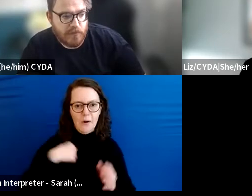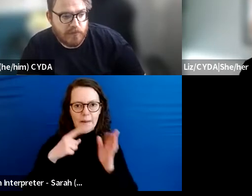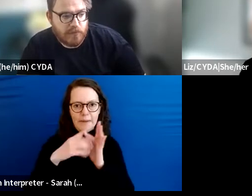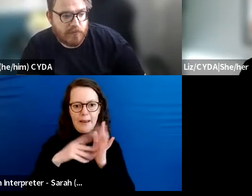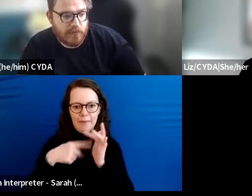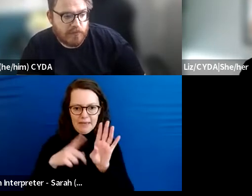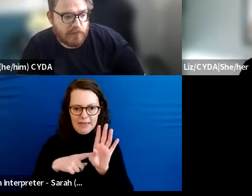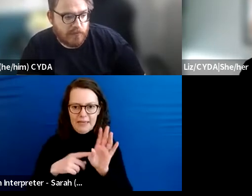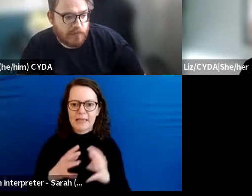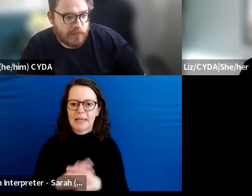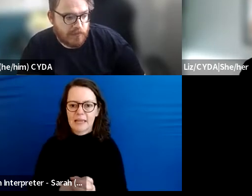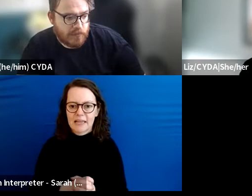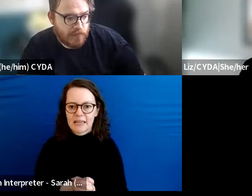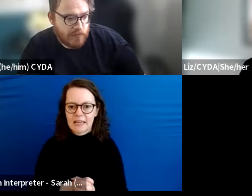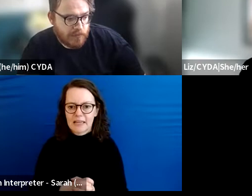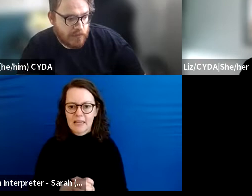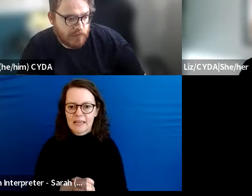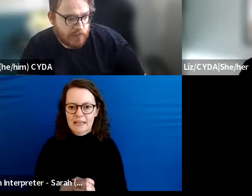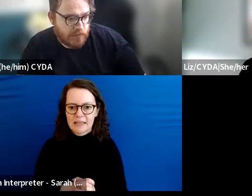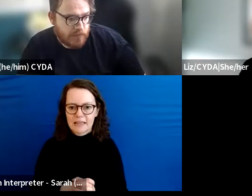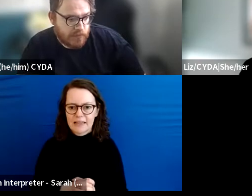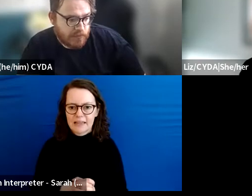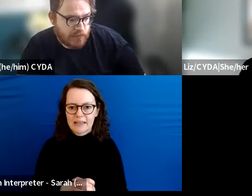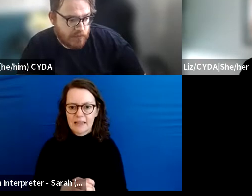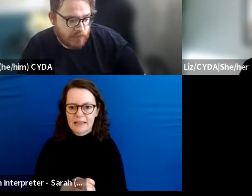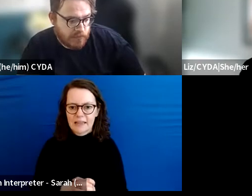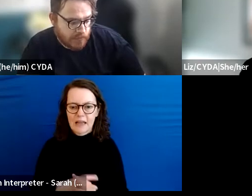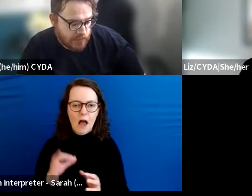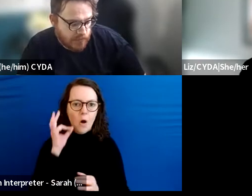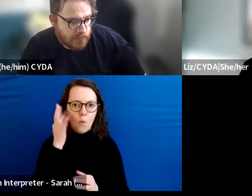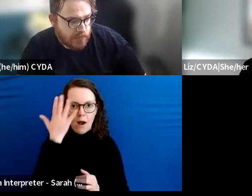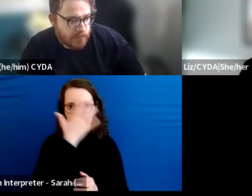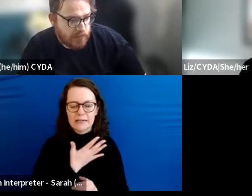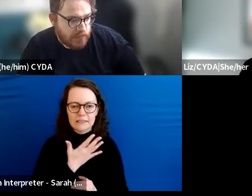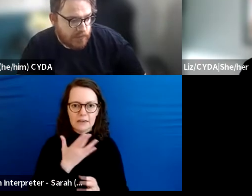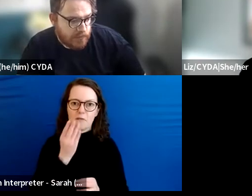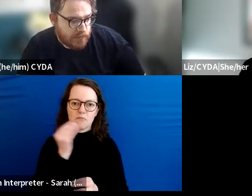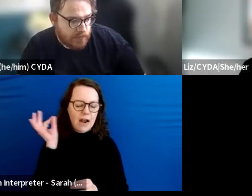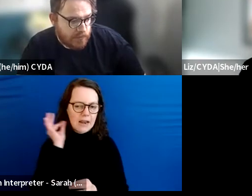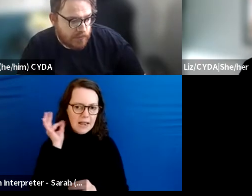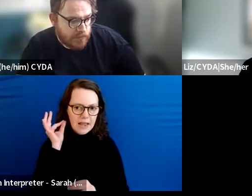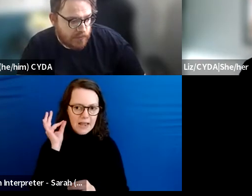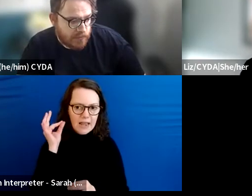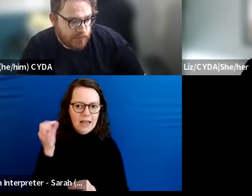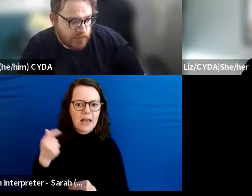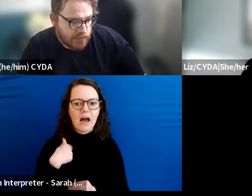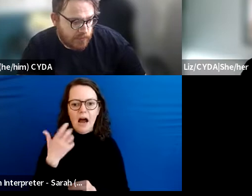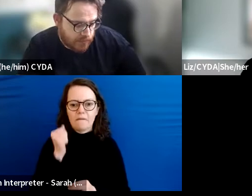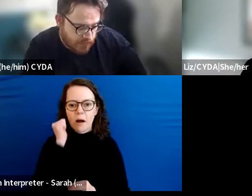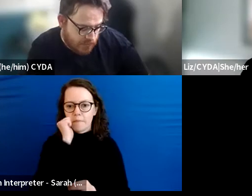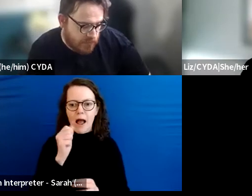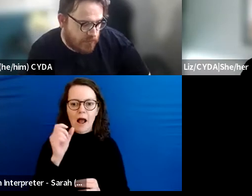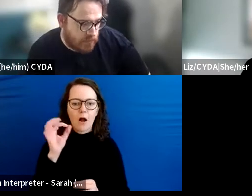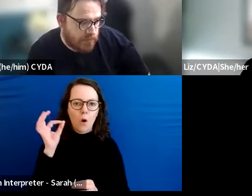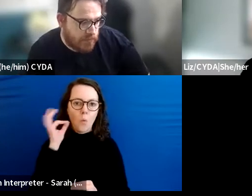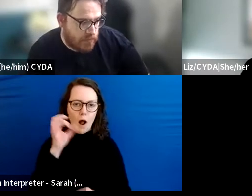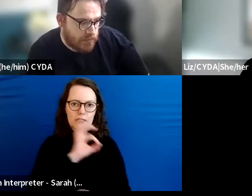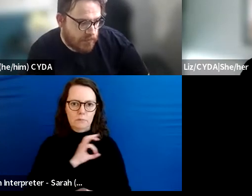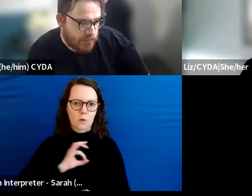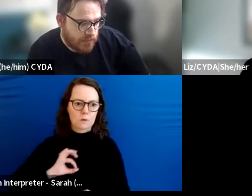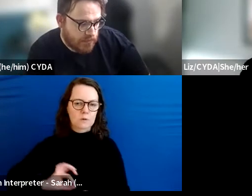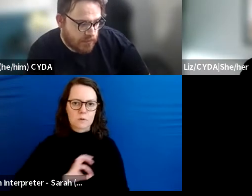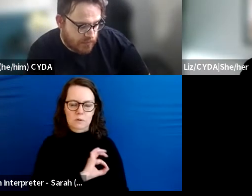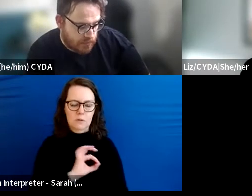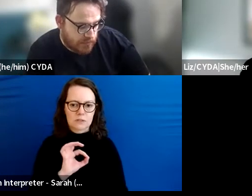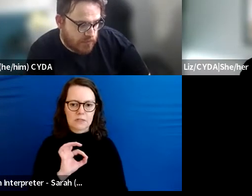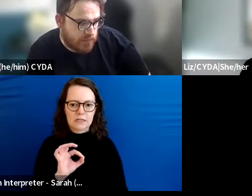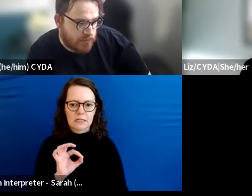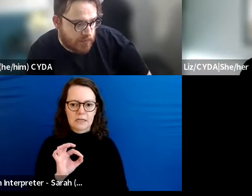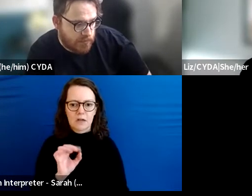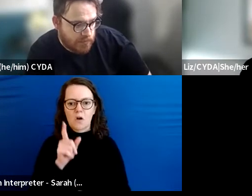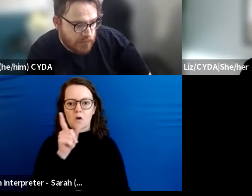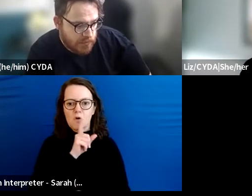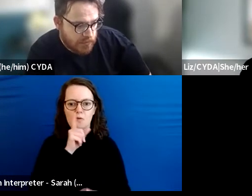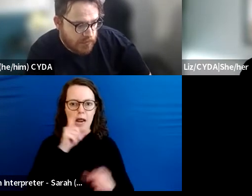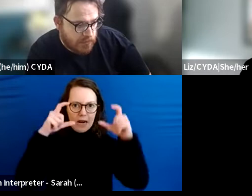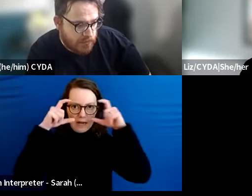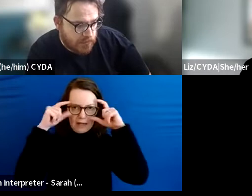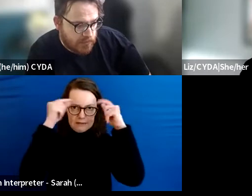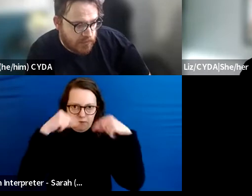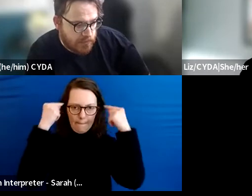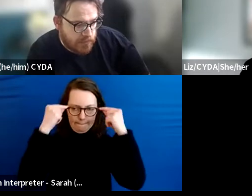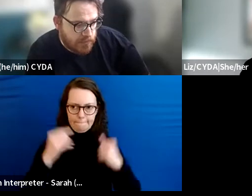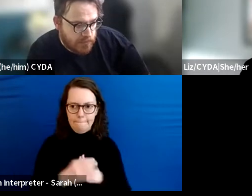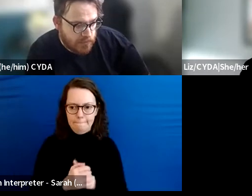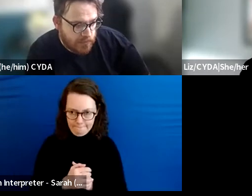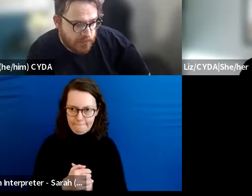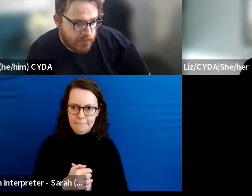Hi, I'm Emily. I watch complexion with brown hair and I'm wearing a black with white scored a jumper today and the Versa wearing red framed glasses.